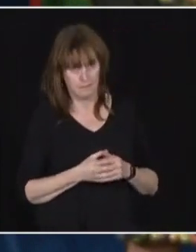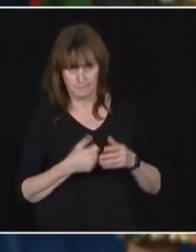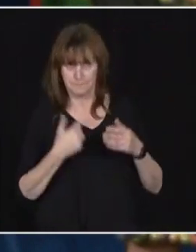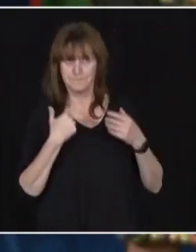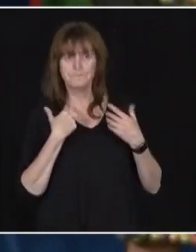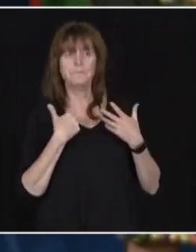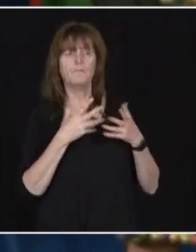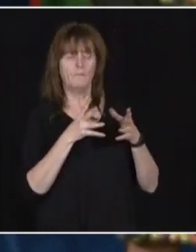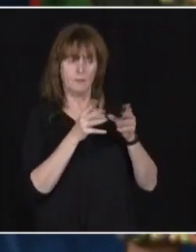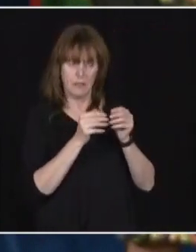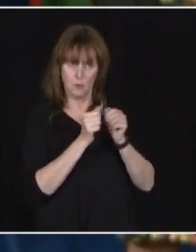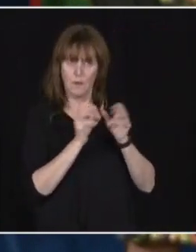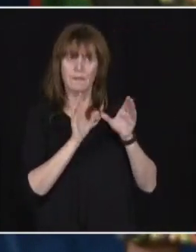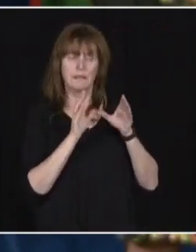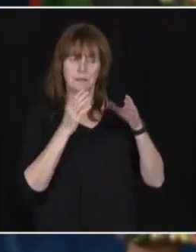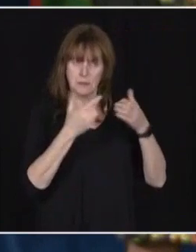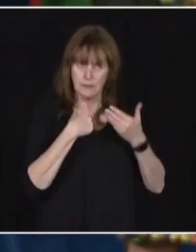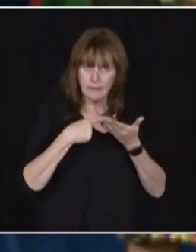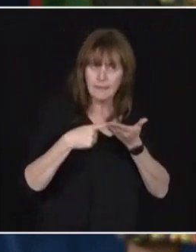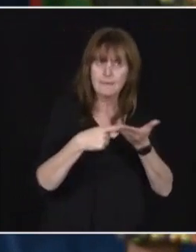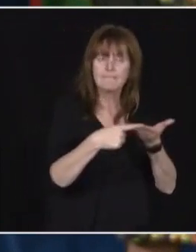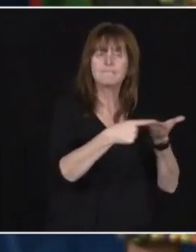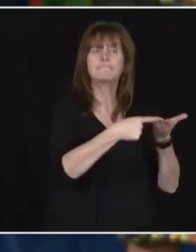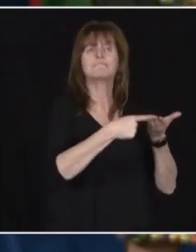Robert.